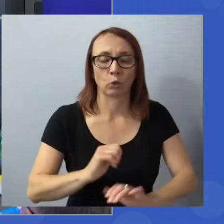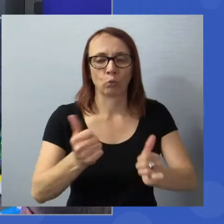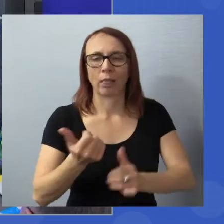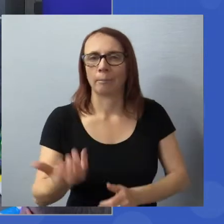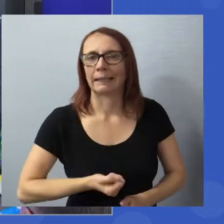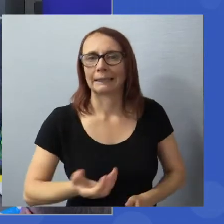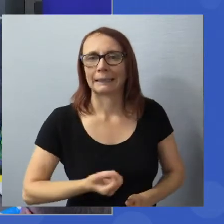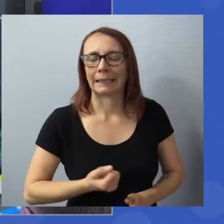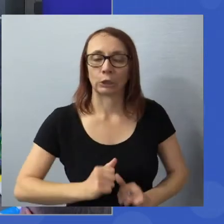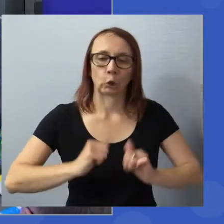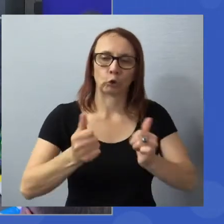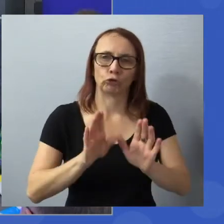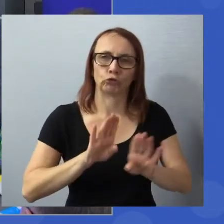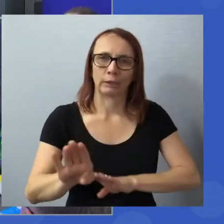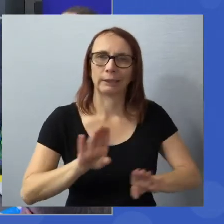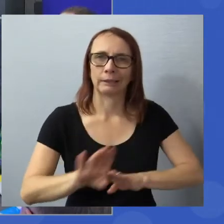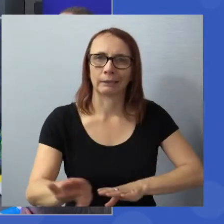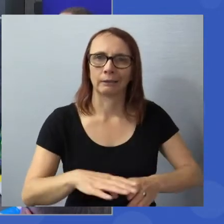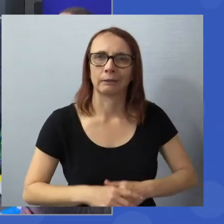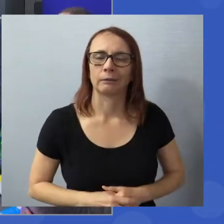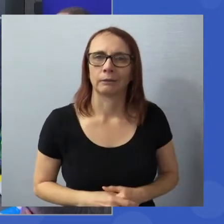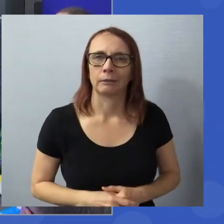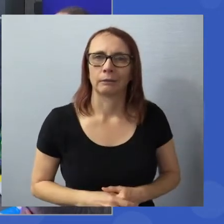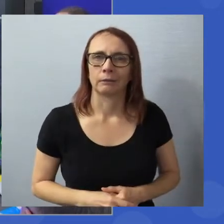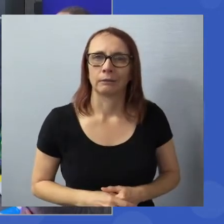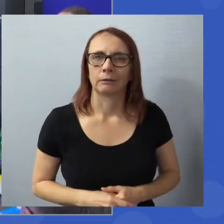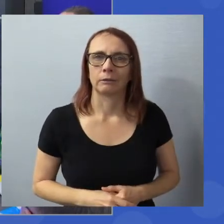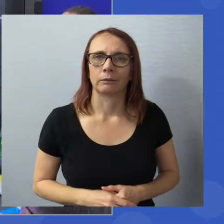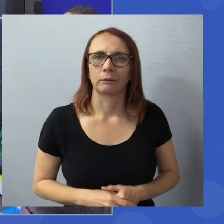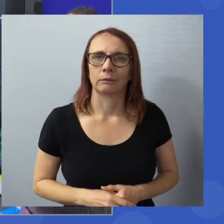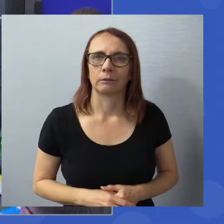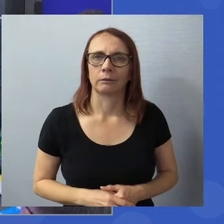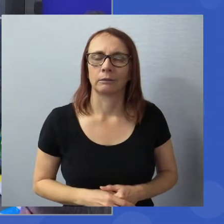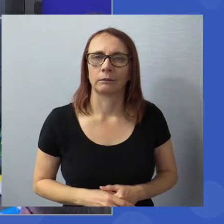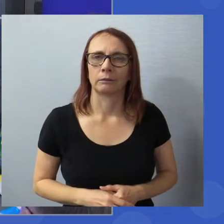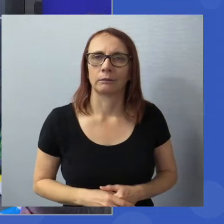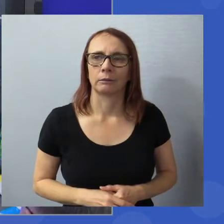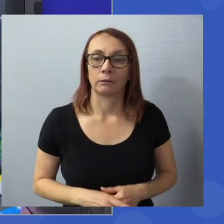training opportunities we also want to we want to prevent an export opportunity